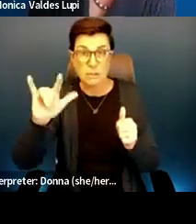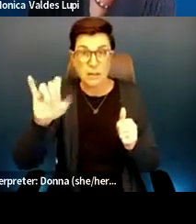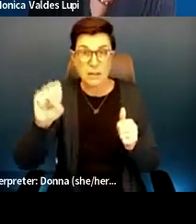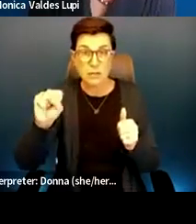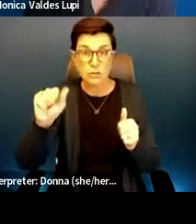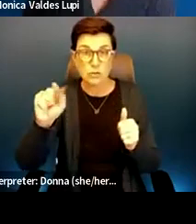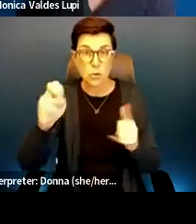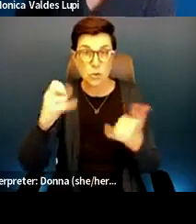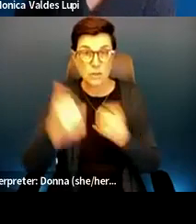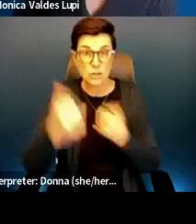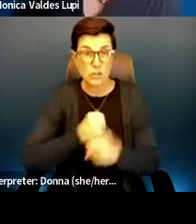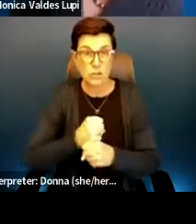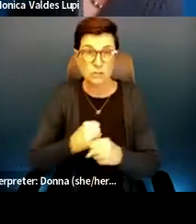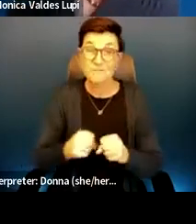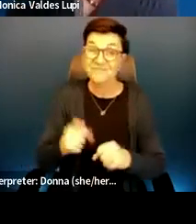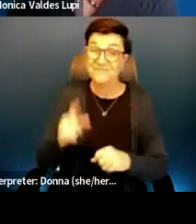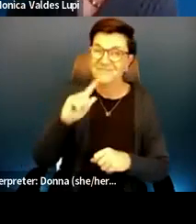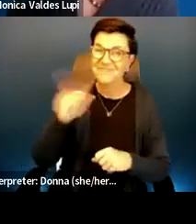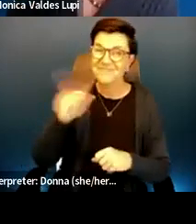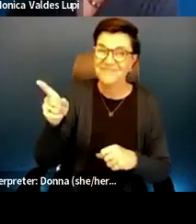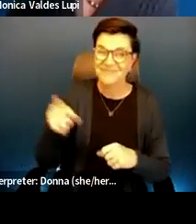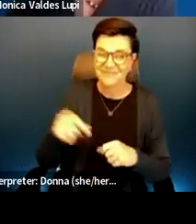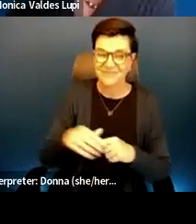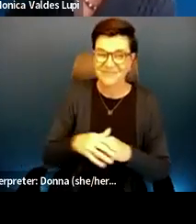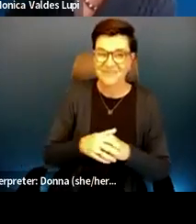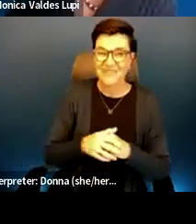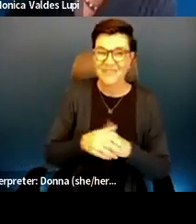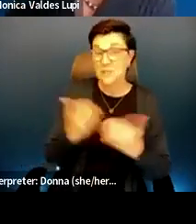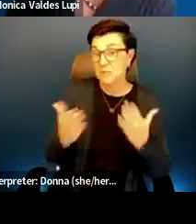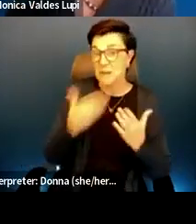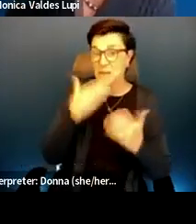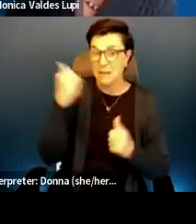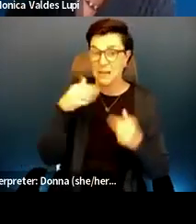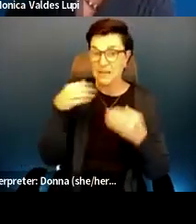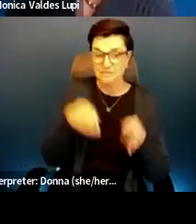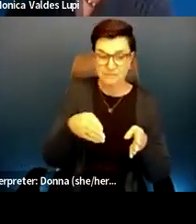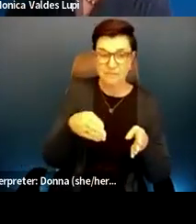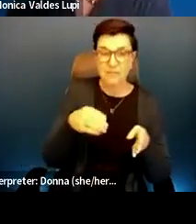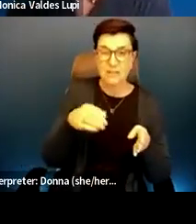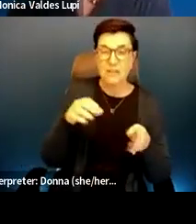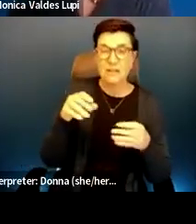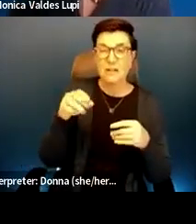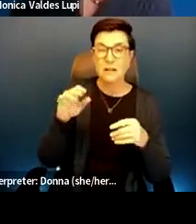Yes. So maybe I'll start with the organizational pieces.